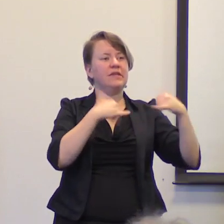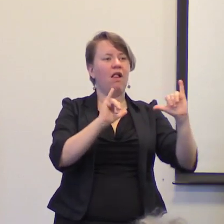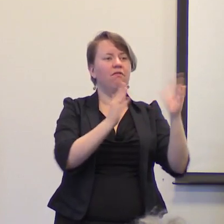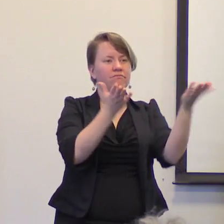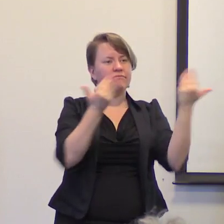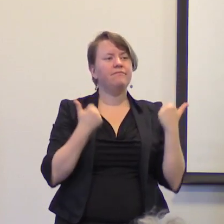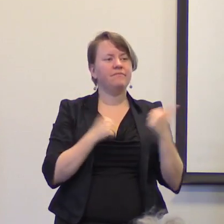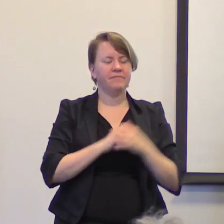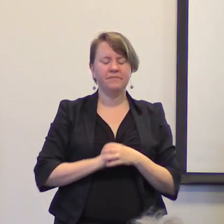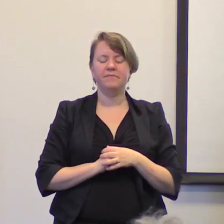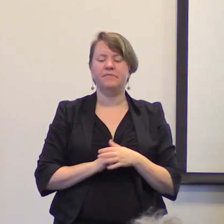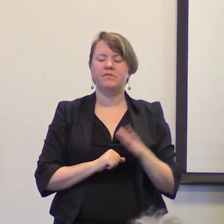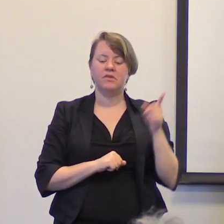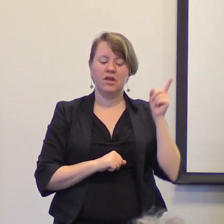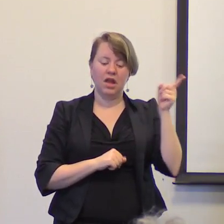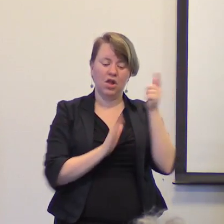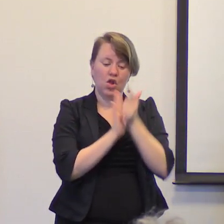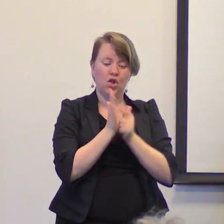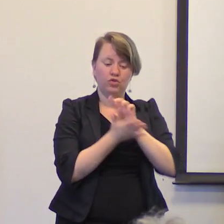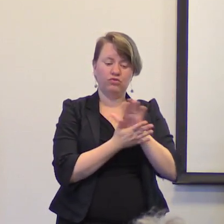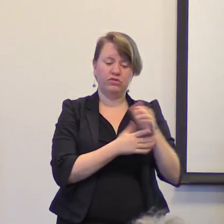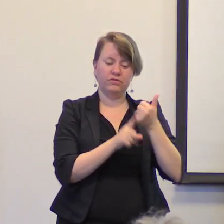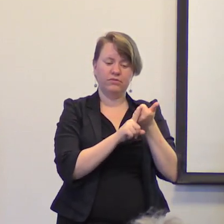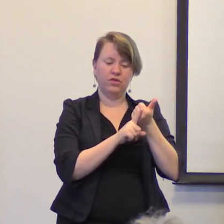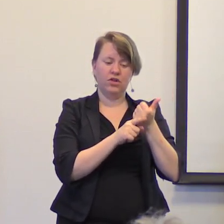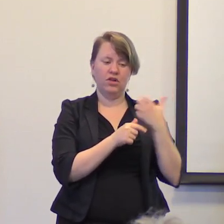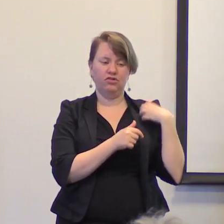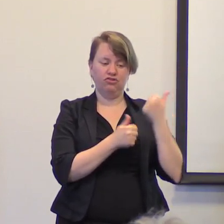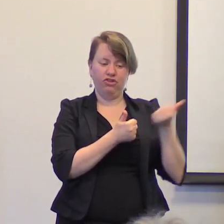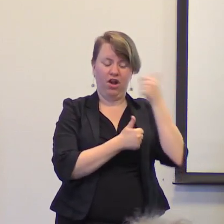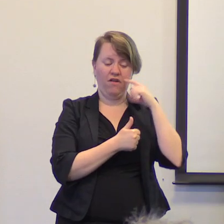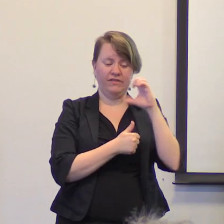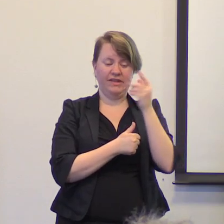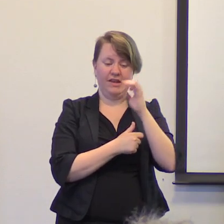At Brooklyn Law School, Professor Herman holds the chair as centennial professor of law and